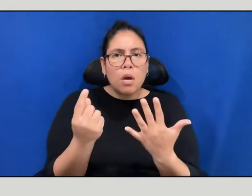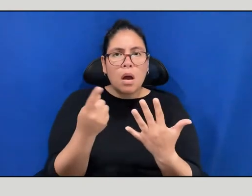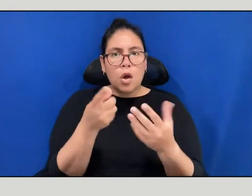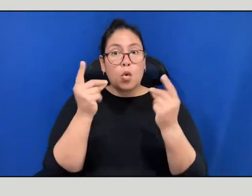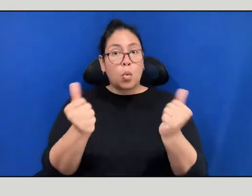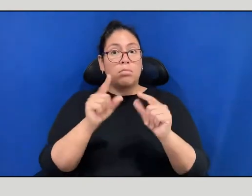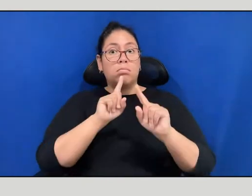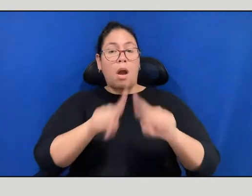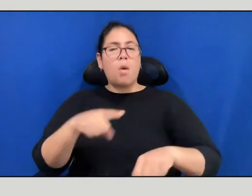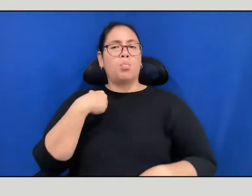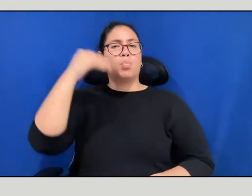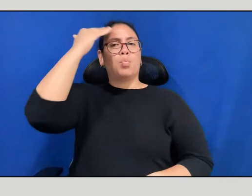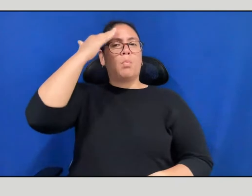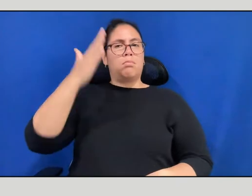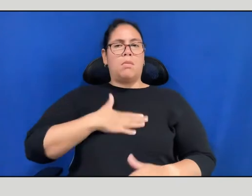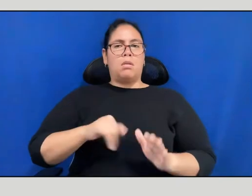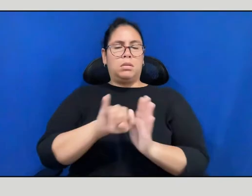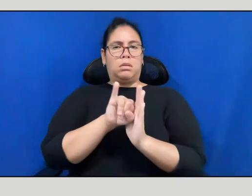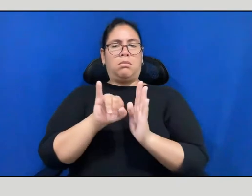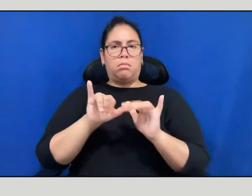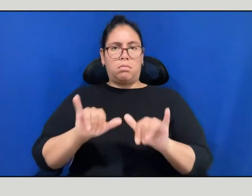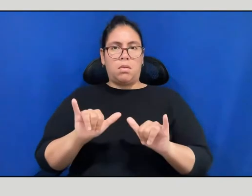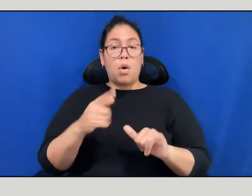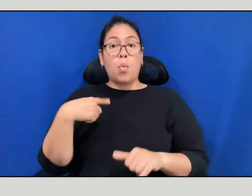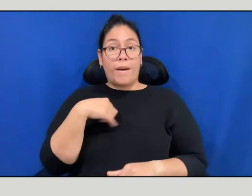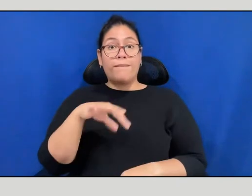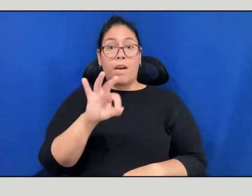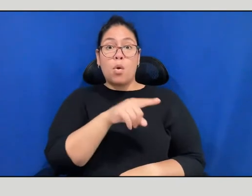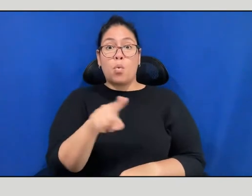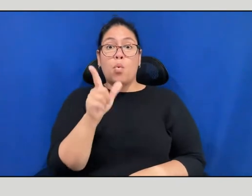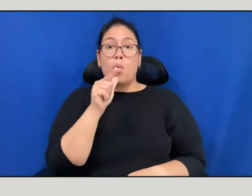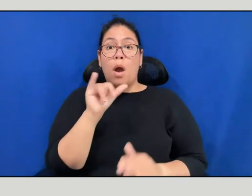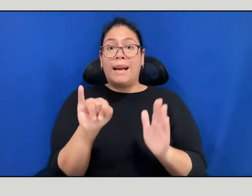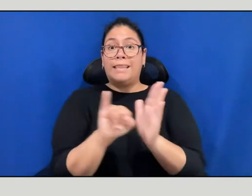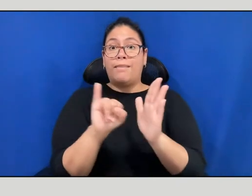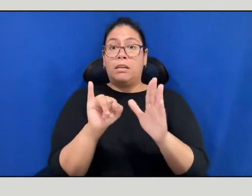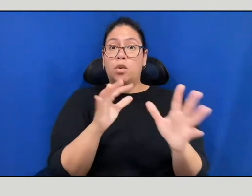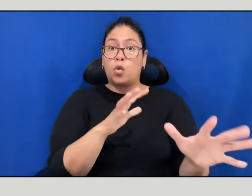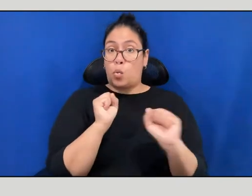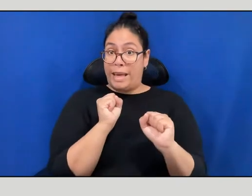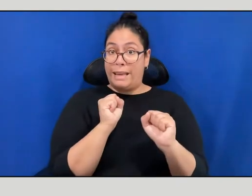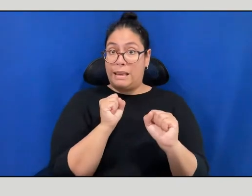But we did find that of the people who identified more quickly were those who identified as Black.